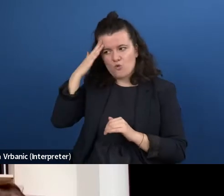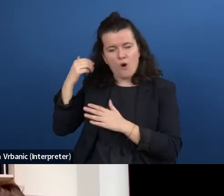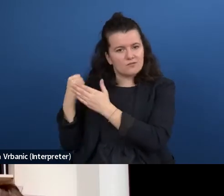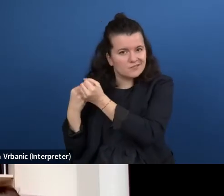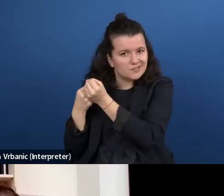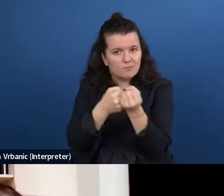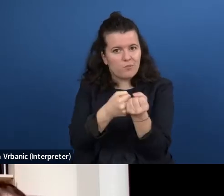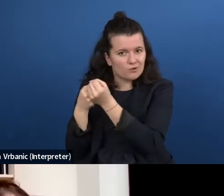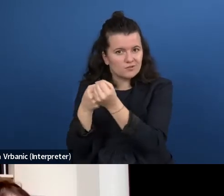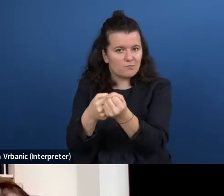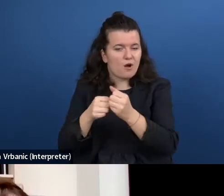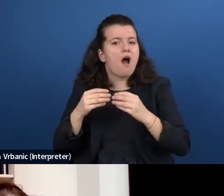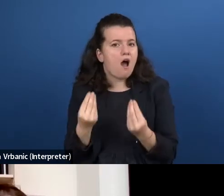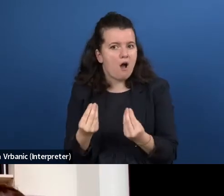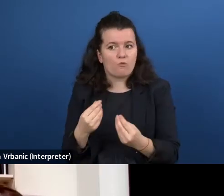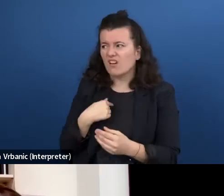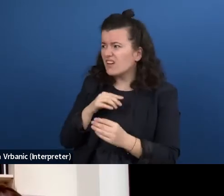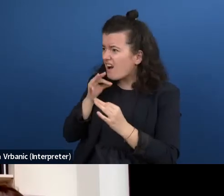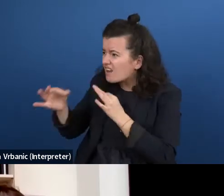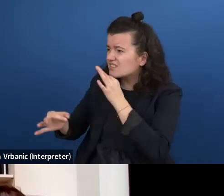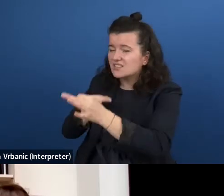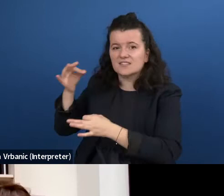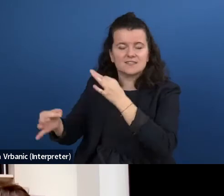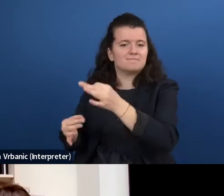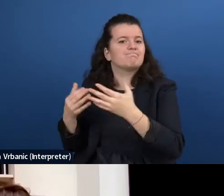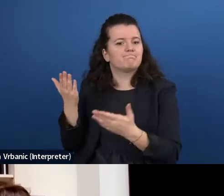We were very aware there were almost no data,